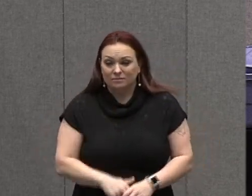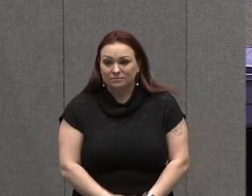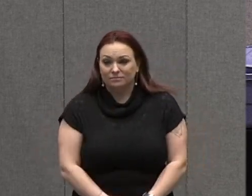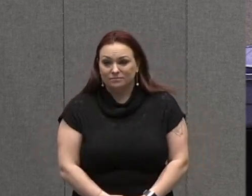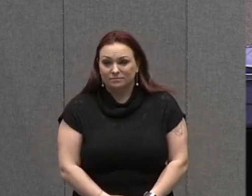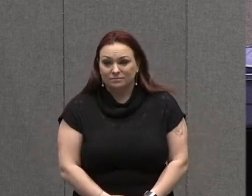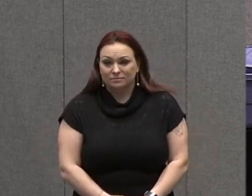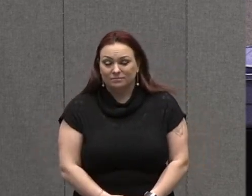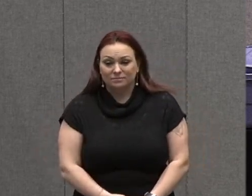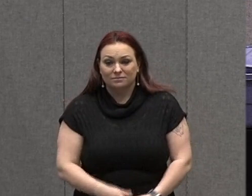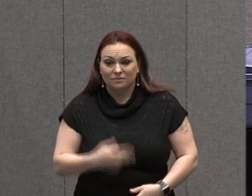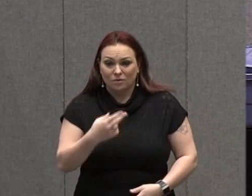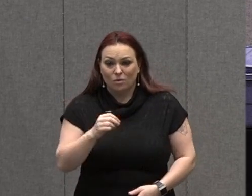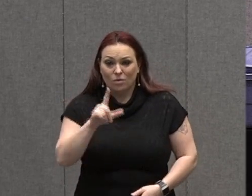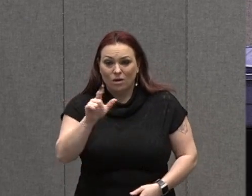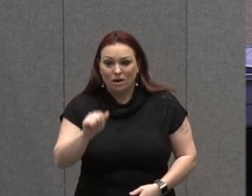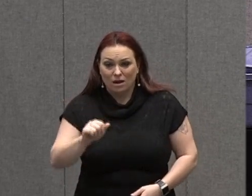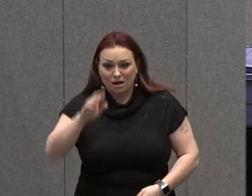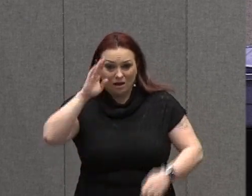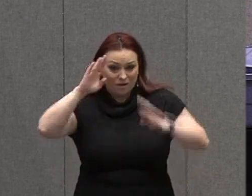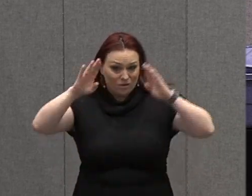Hola - Hola